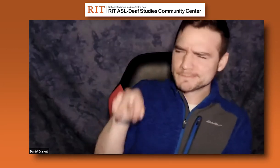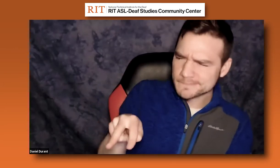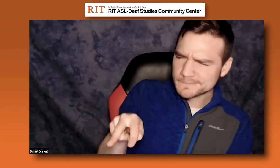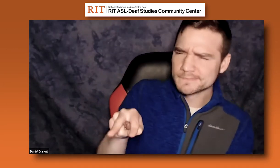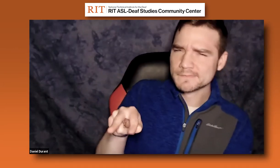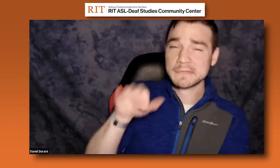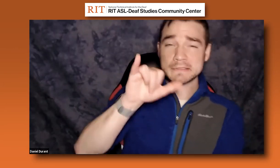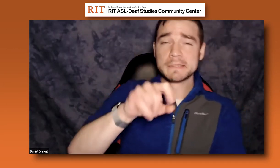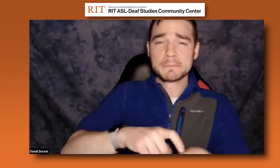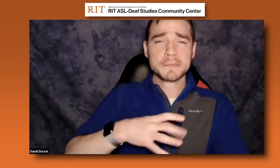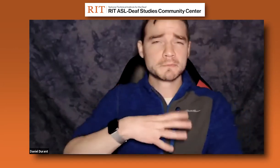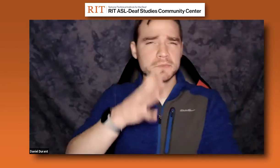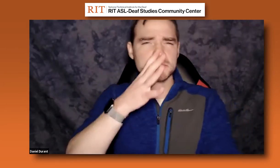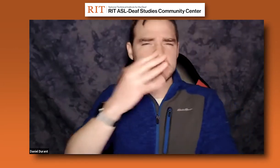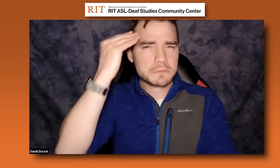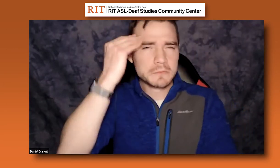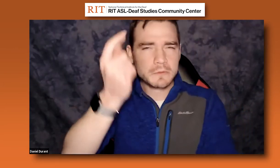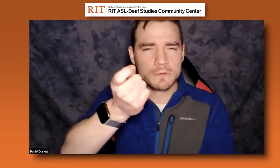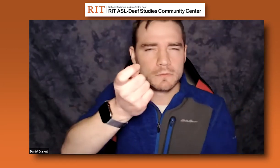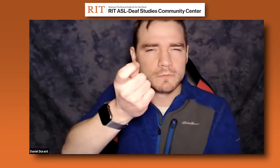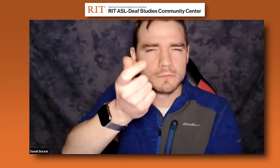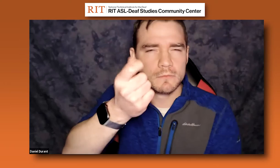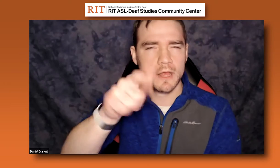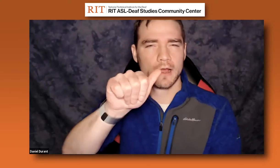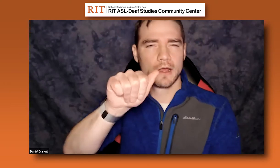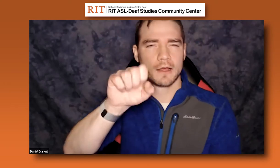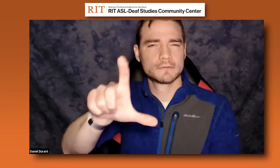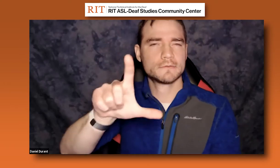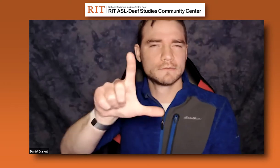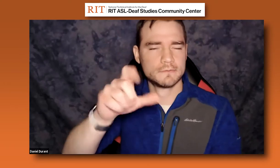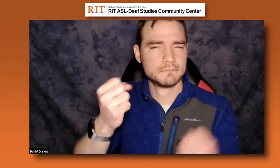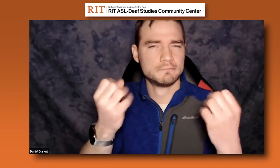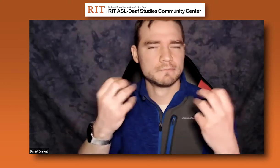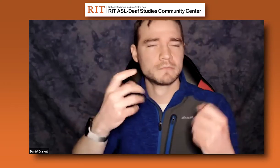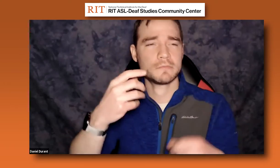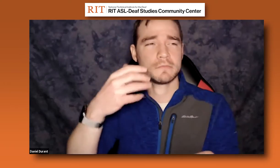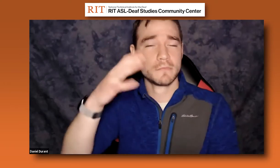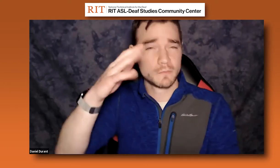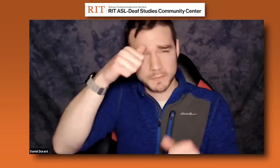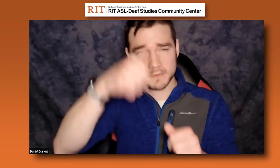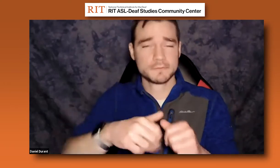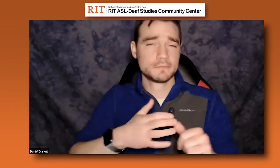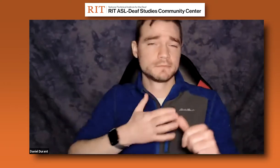so my mom watched me. At that time, my mom knew a little bit of ASL.